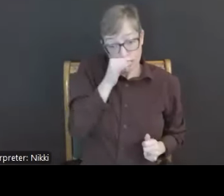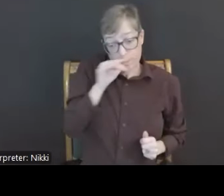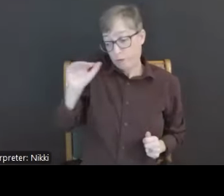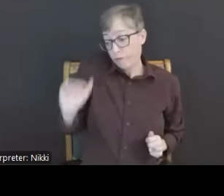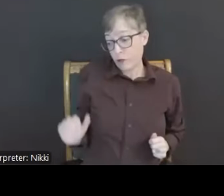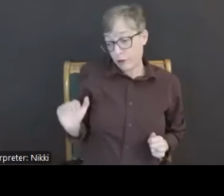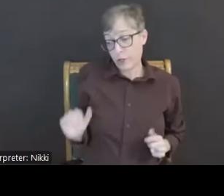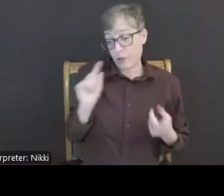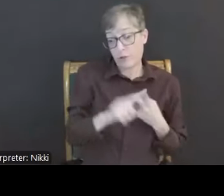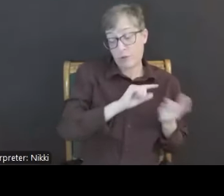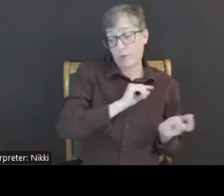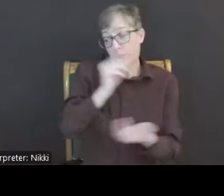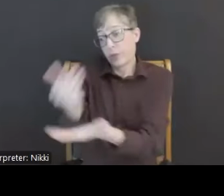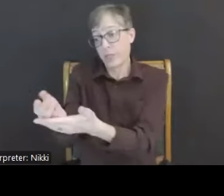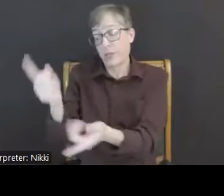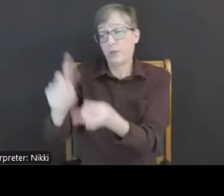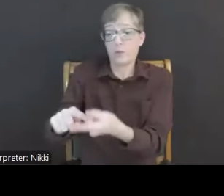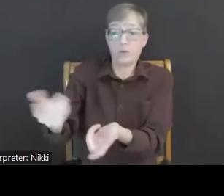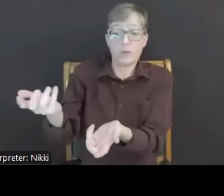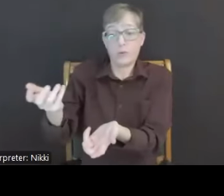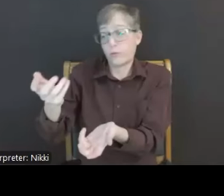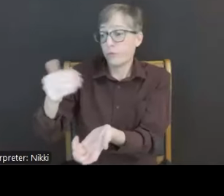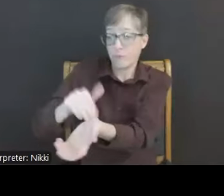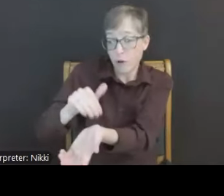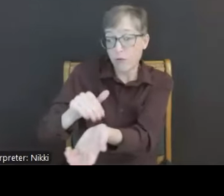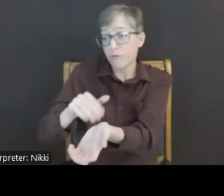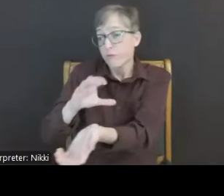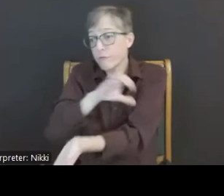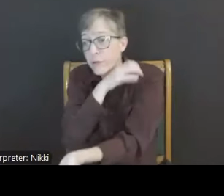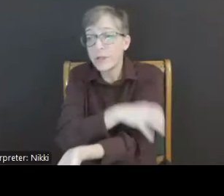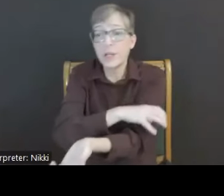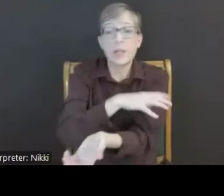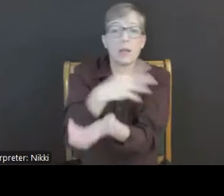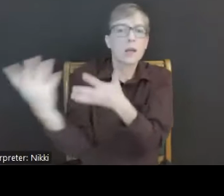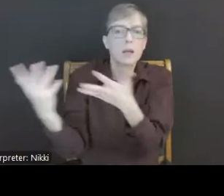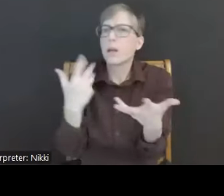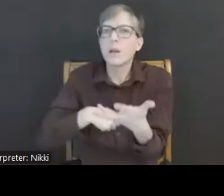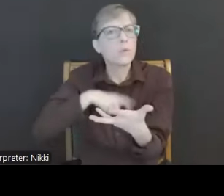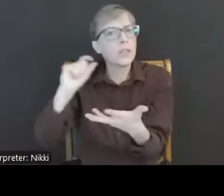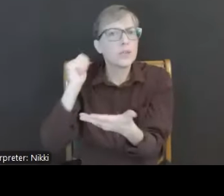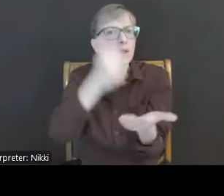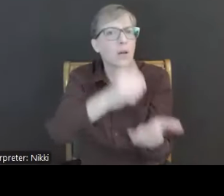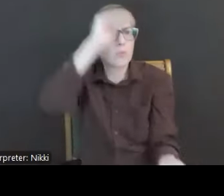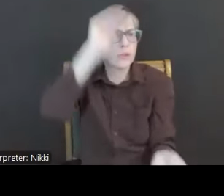little nuances and ensuring that we're working as a team to reduce as many barriers as possible